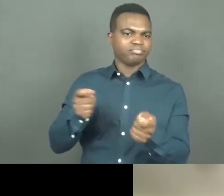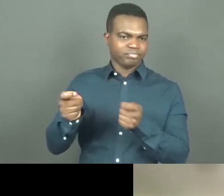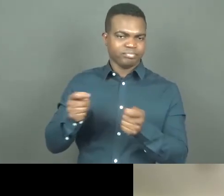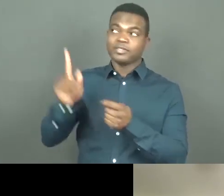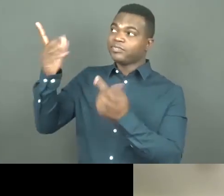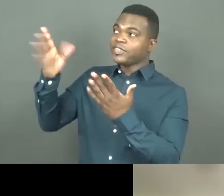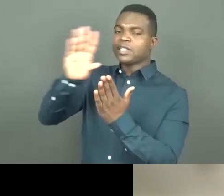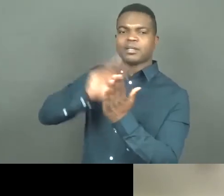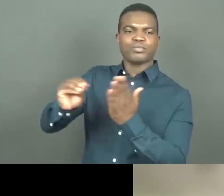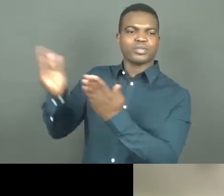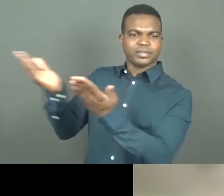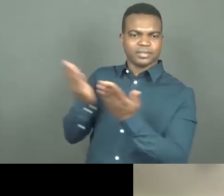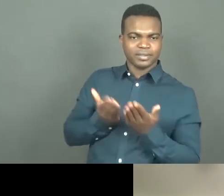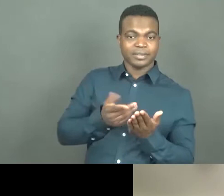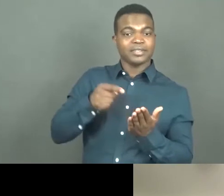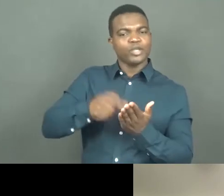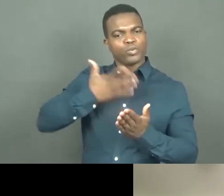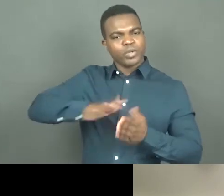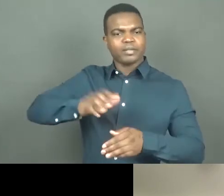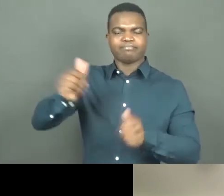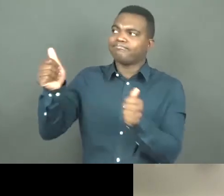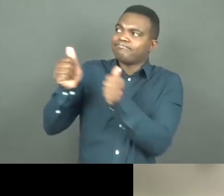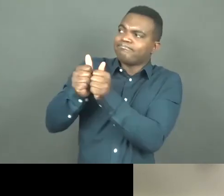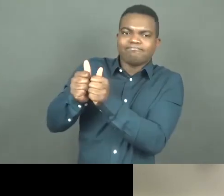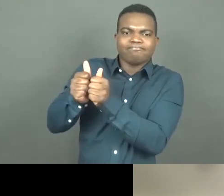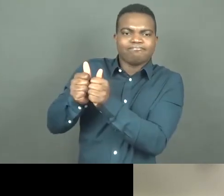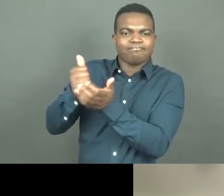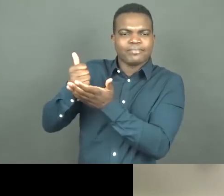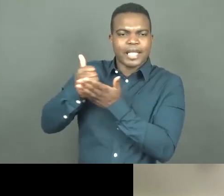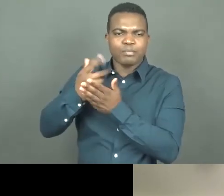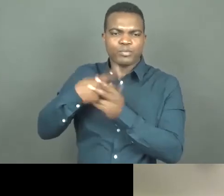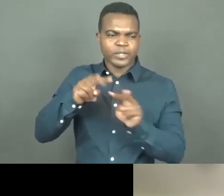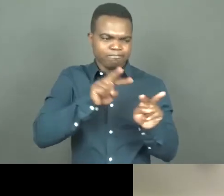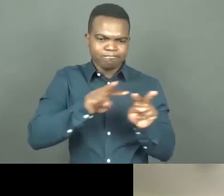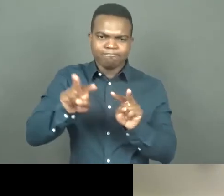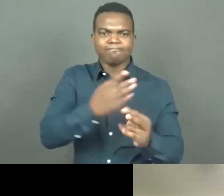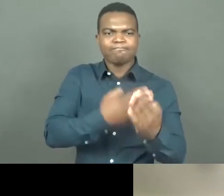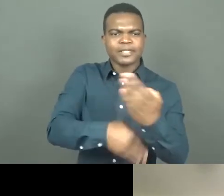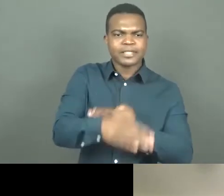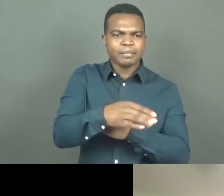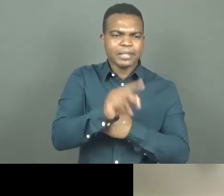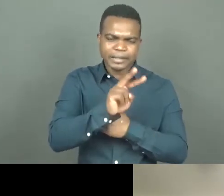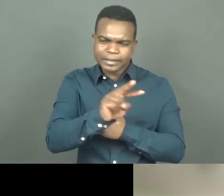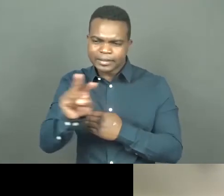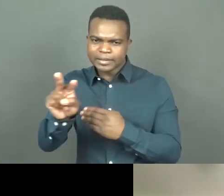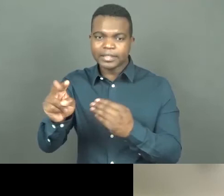to date, I think we have six monograph, each country has a six-monograph, a specific report,